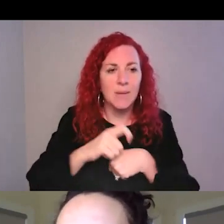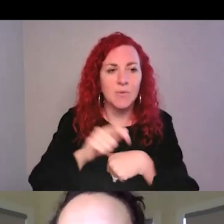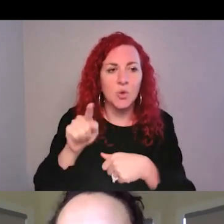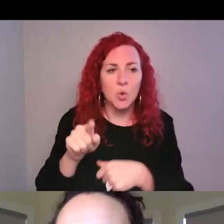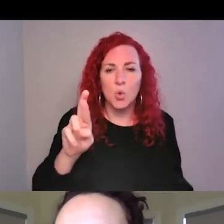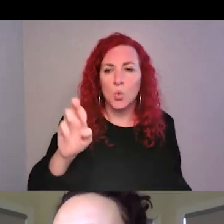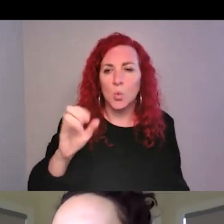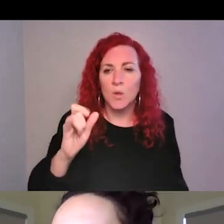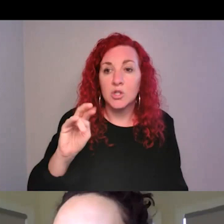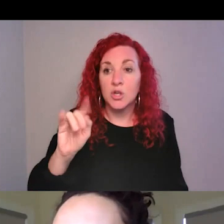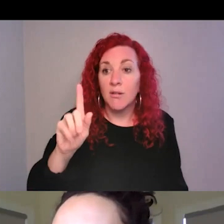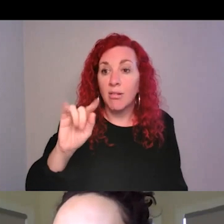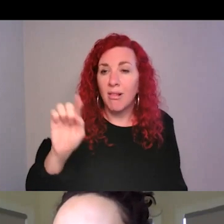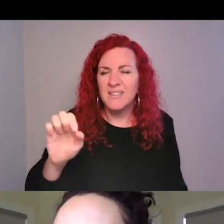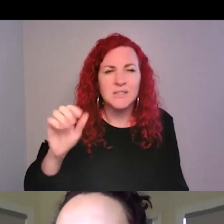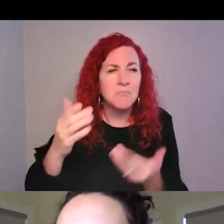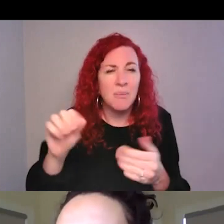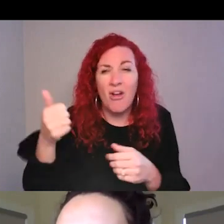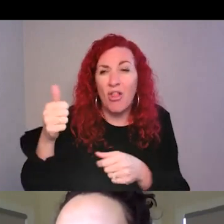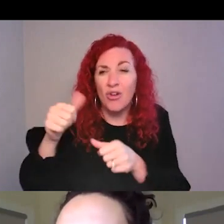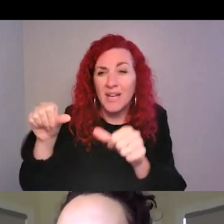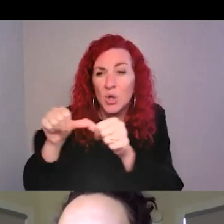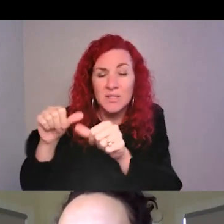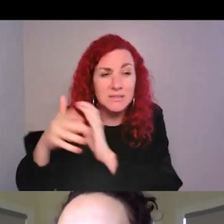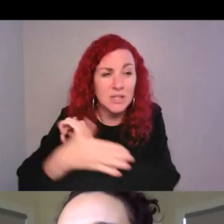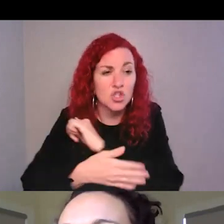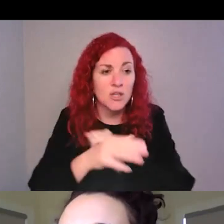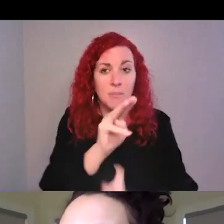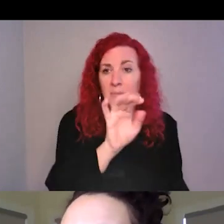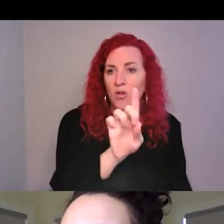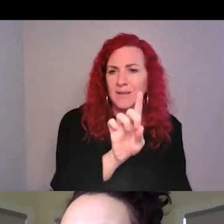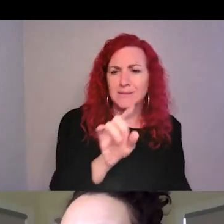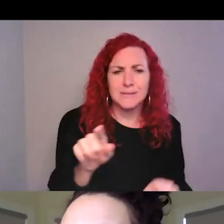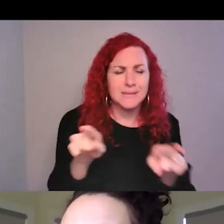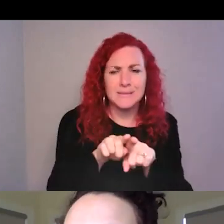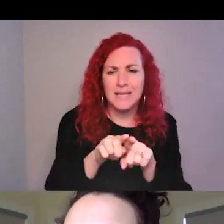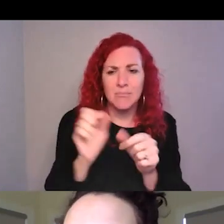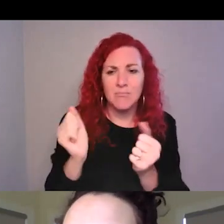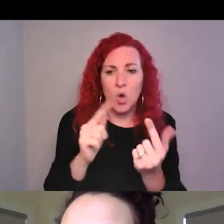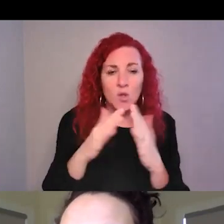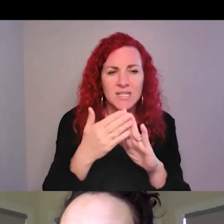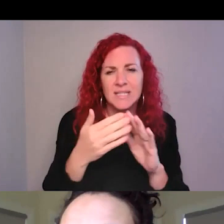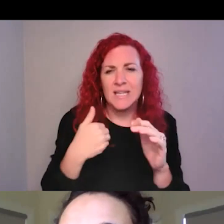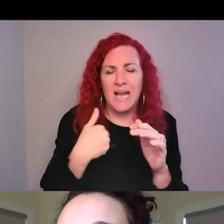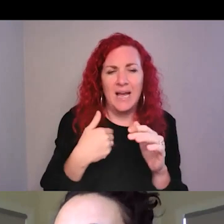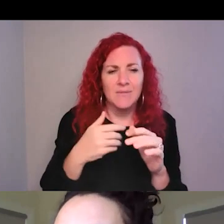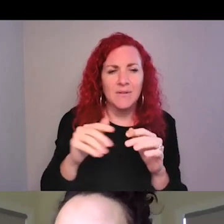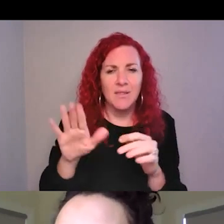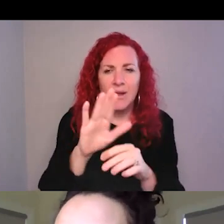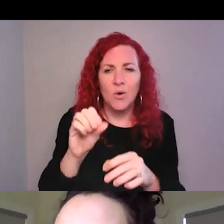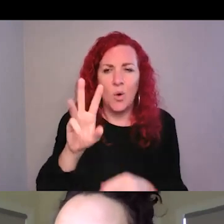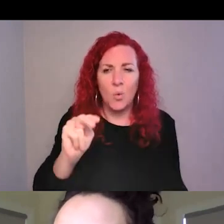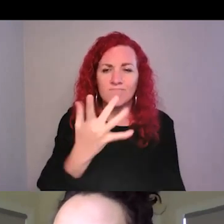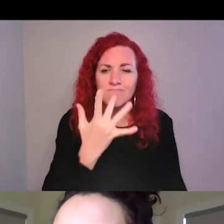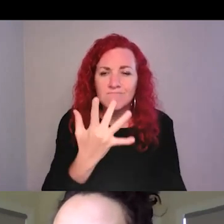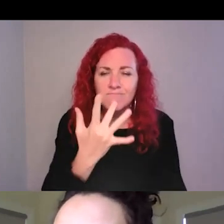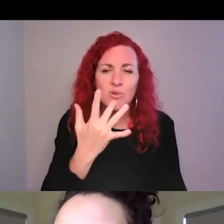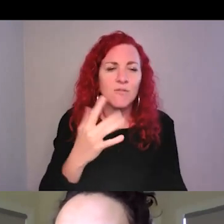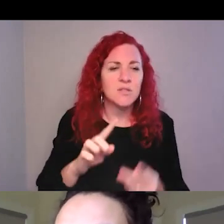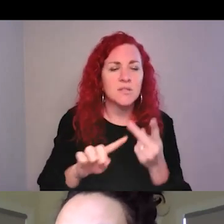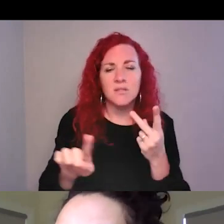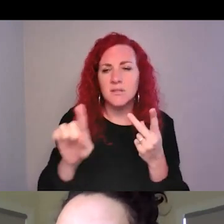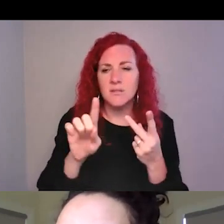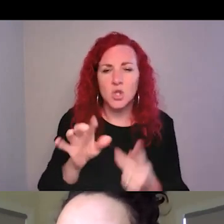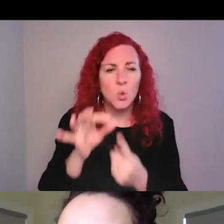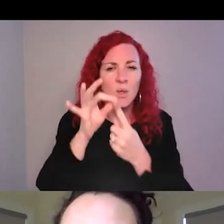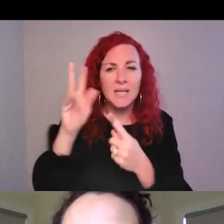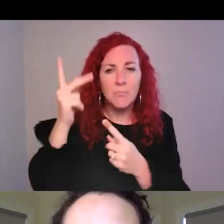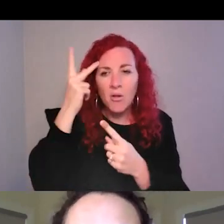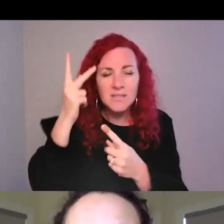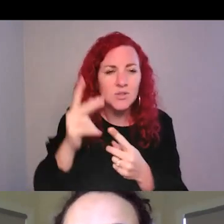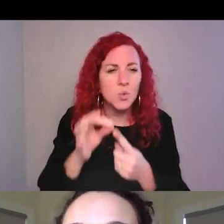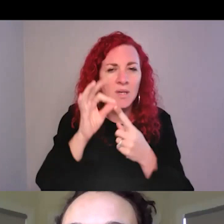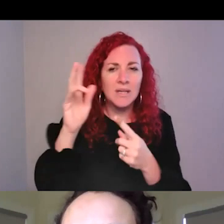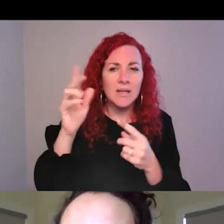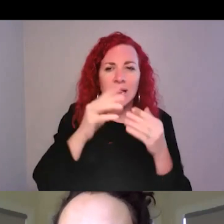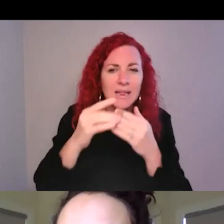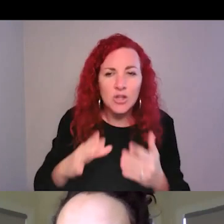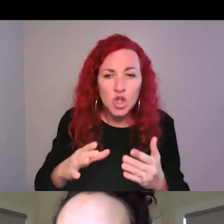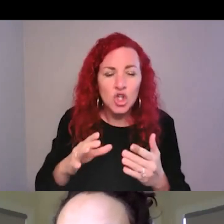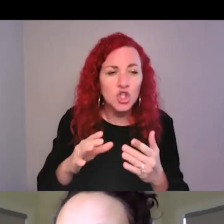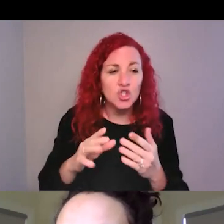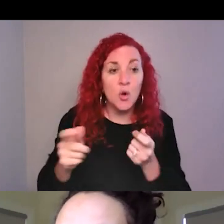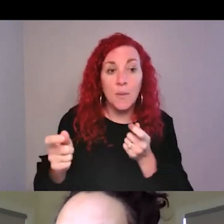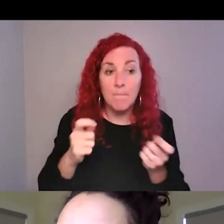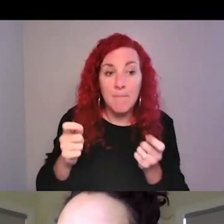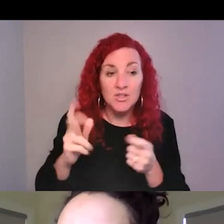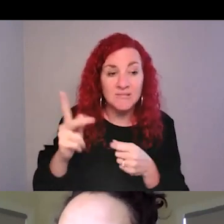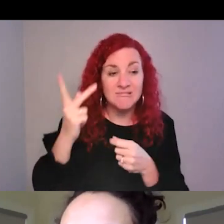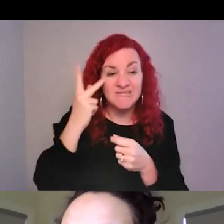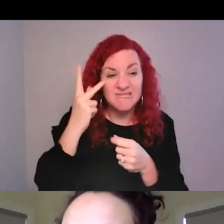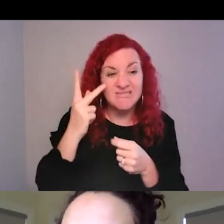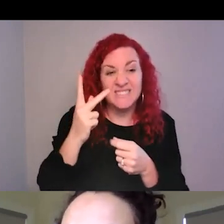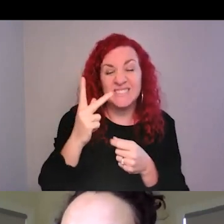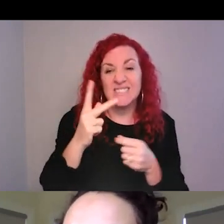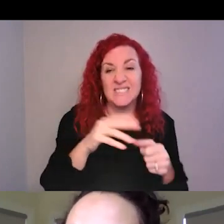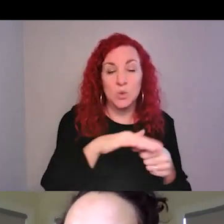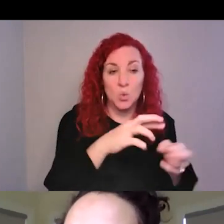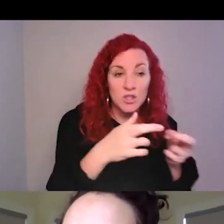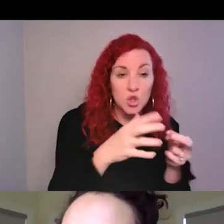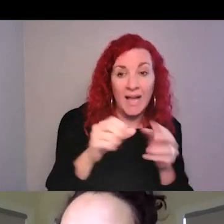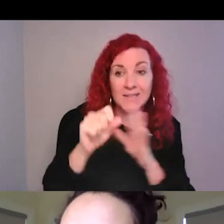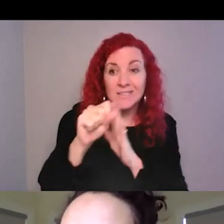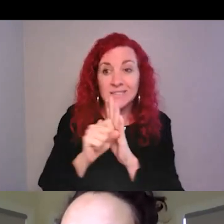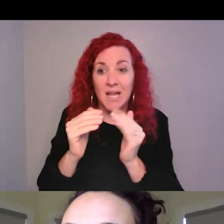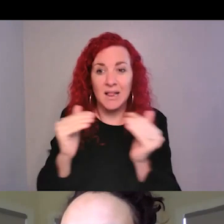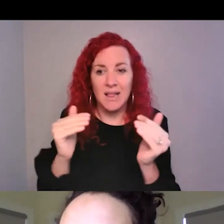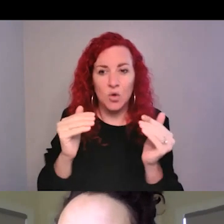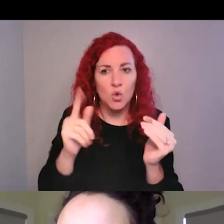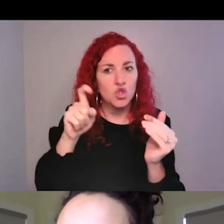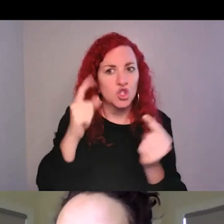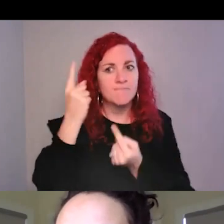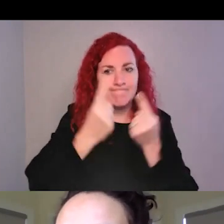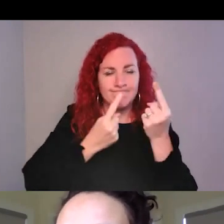REGIONS, BUT EVERY JURISDICTION HAS A DIFFERENT LEADER SO THAT